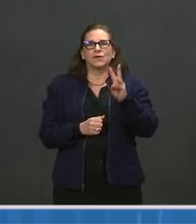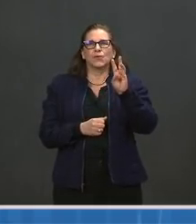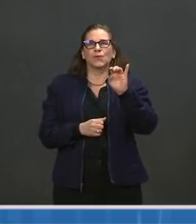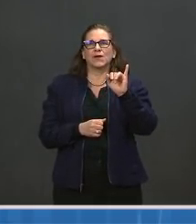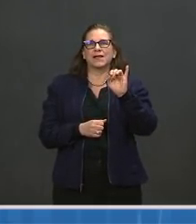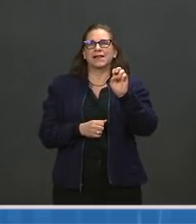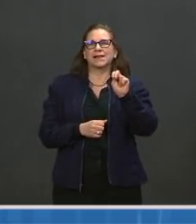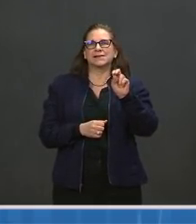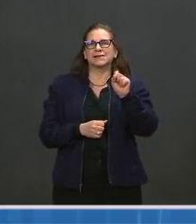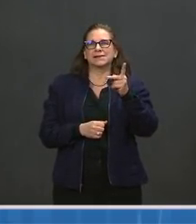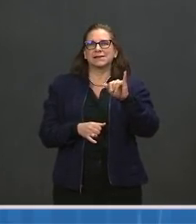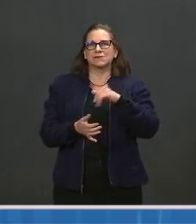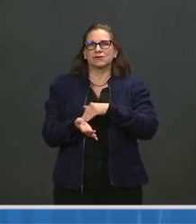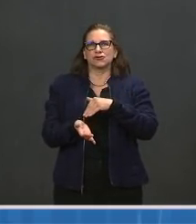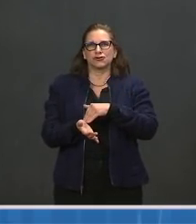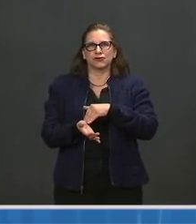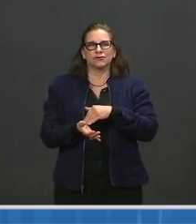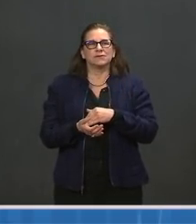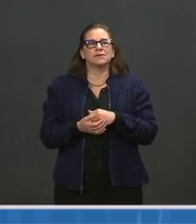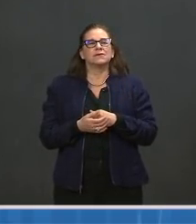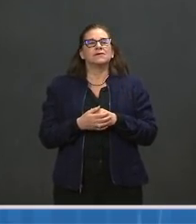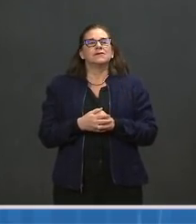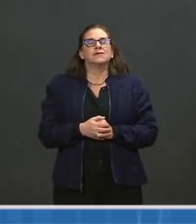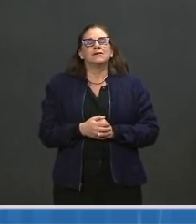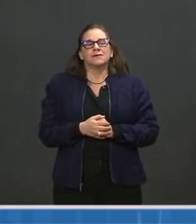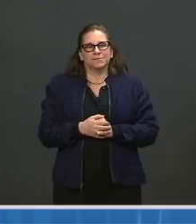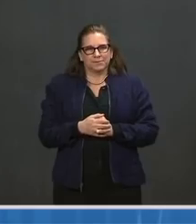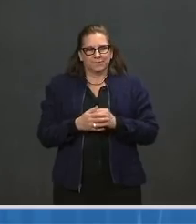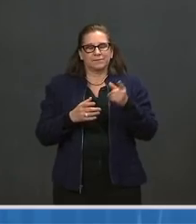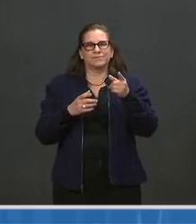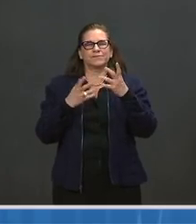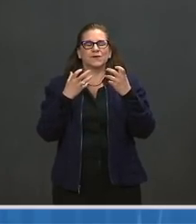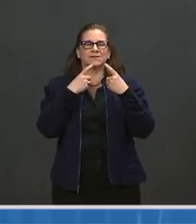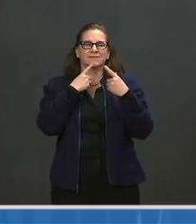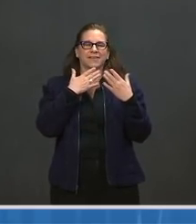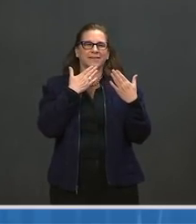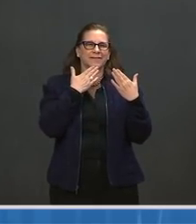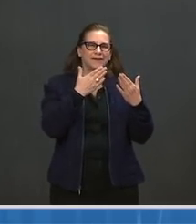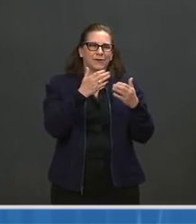The most recent seven-day average is about 53,800 cases per day,